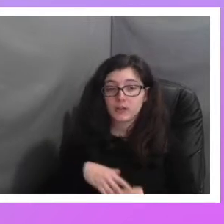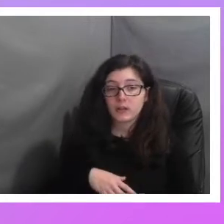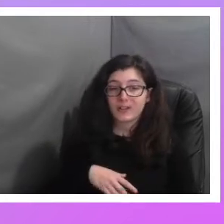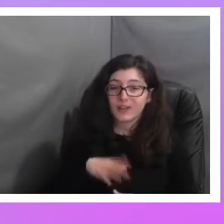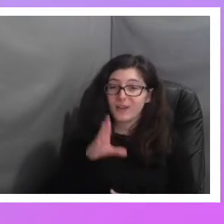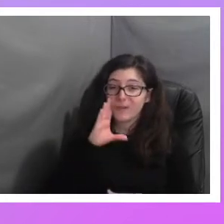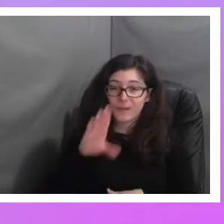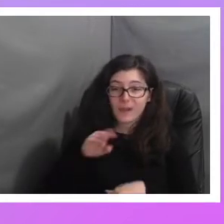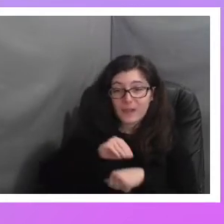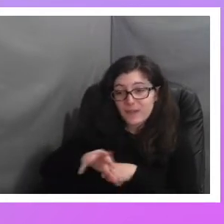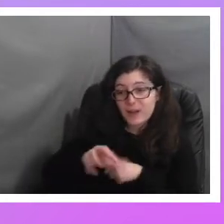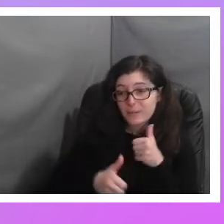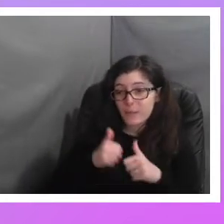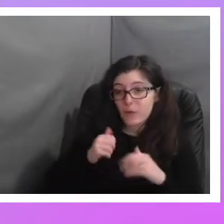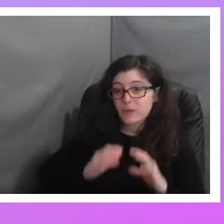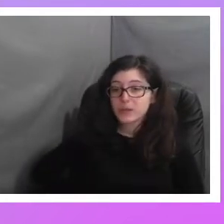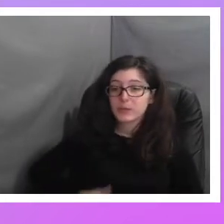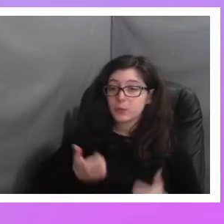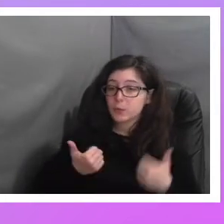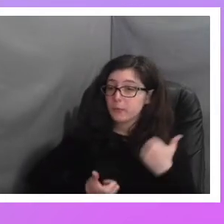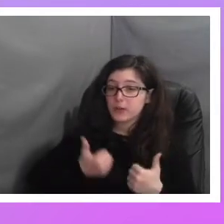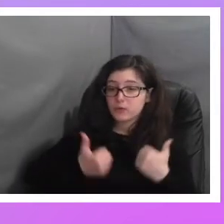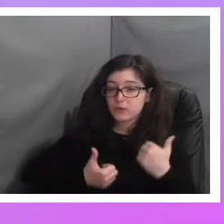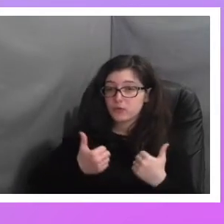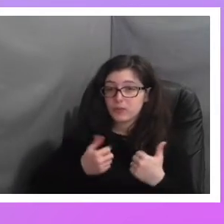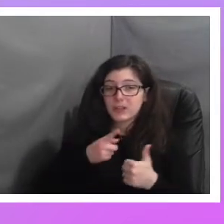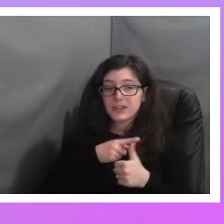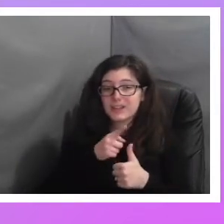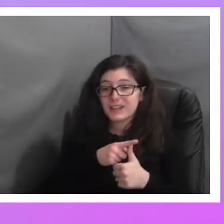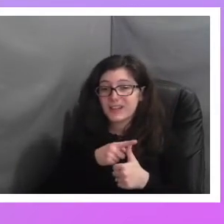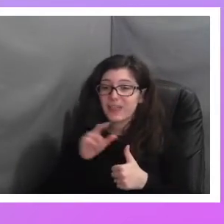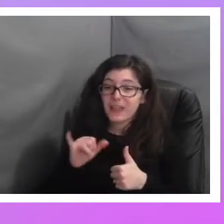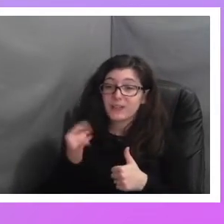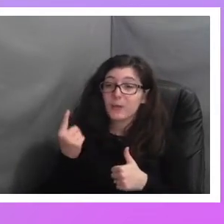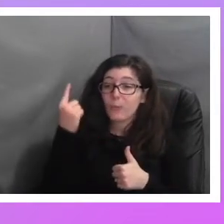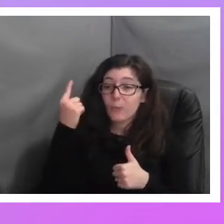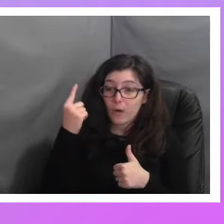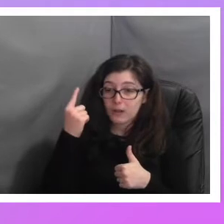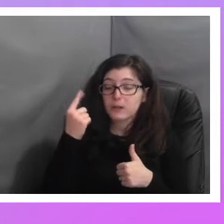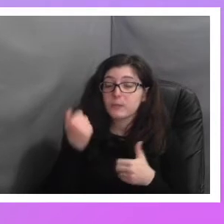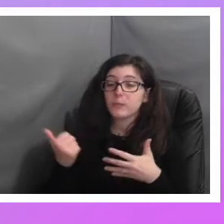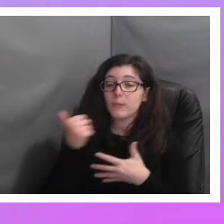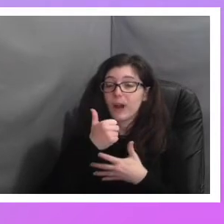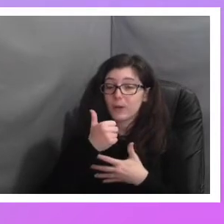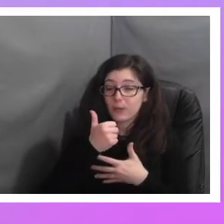the most customers? That's one mechanism of prioritizing.